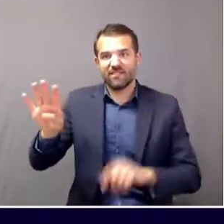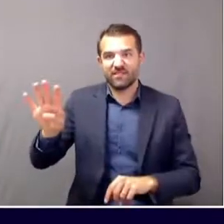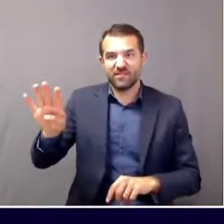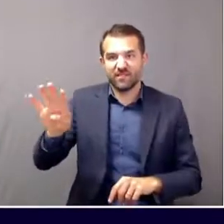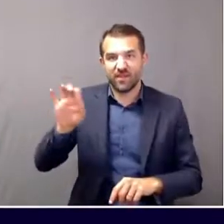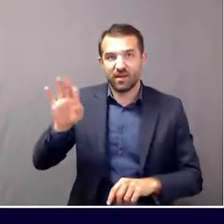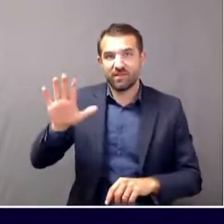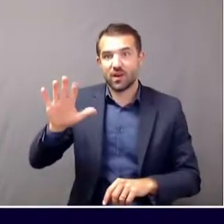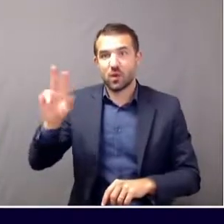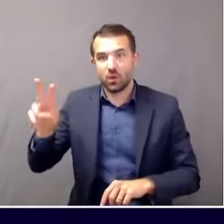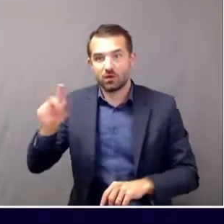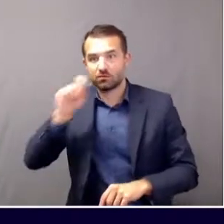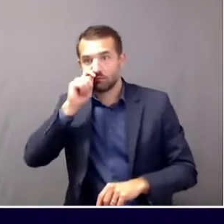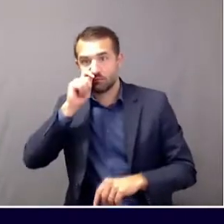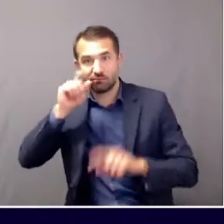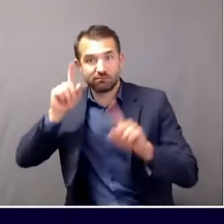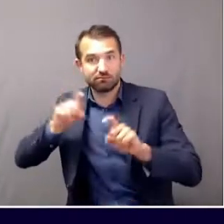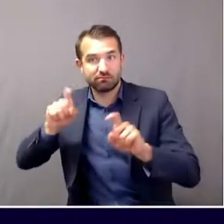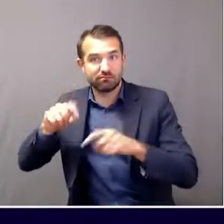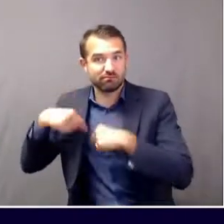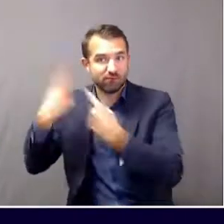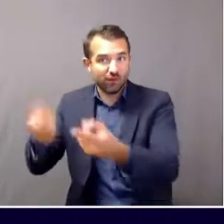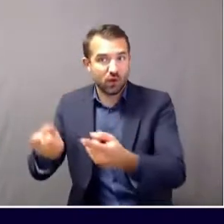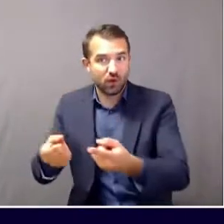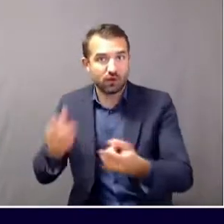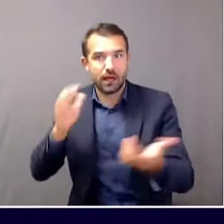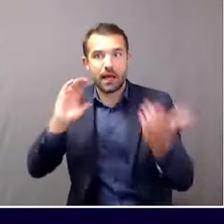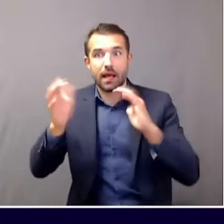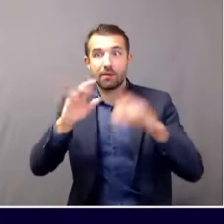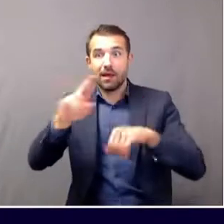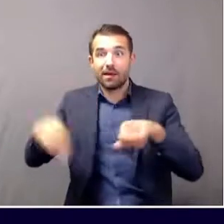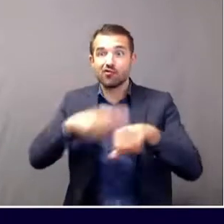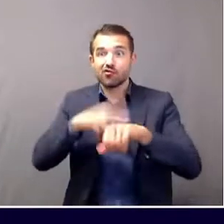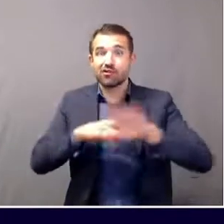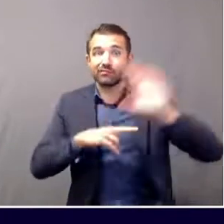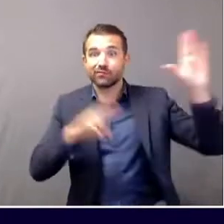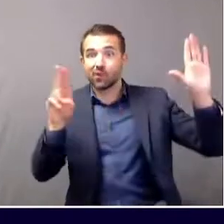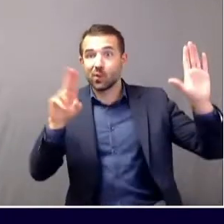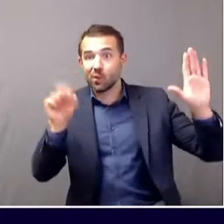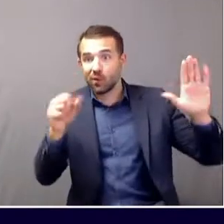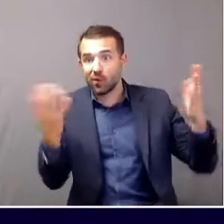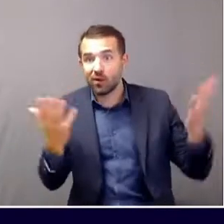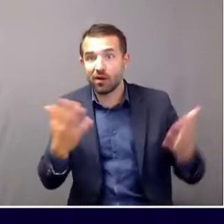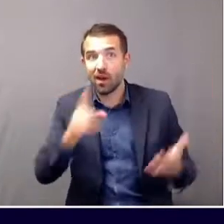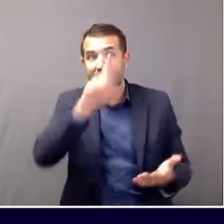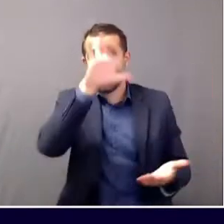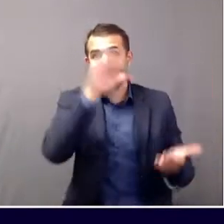perspective the national testing